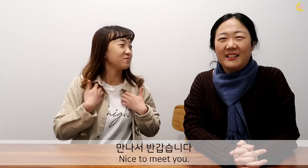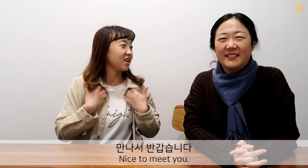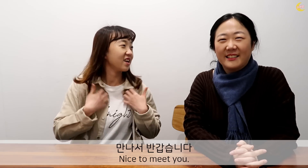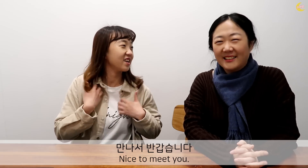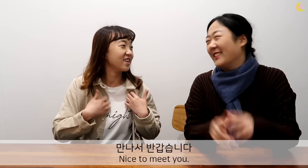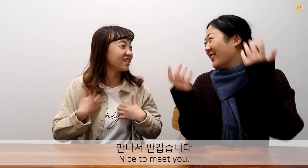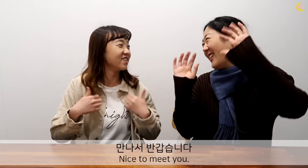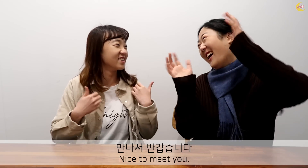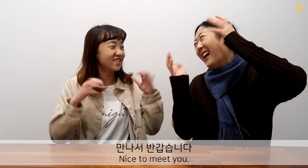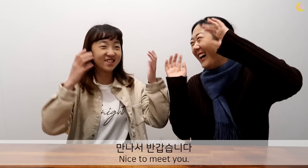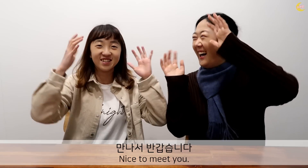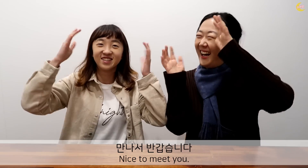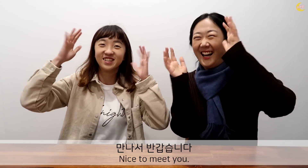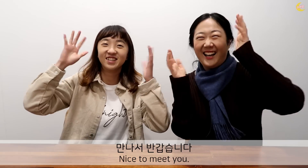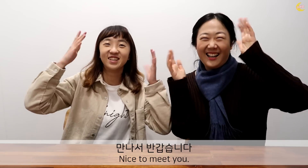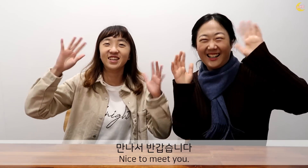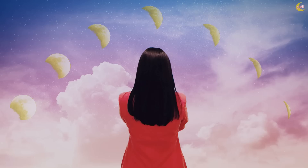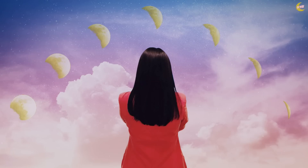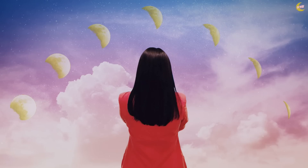Nice to meet you.